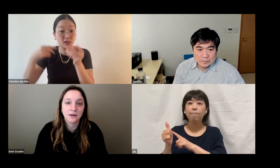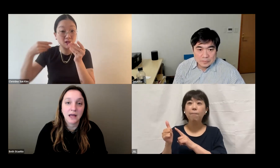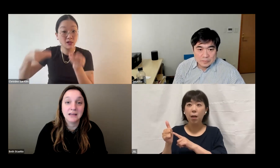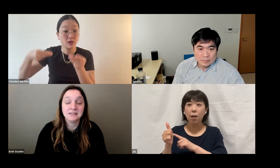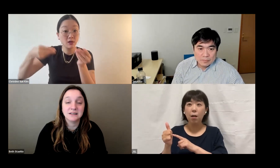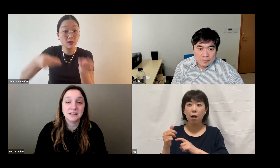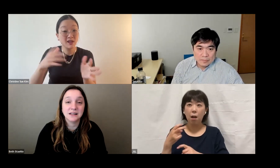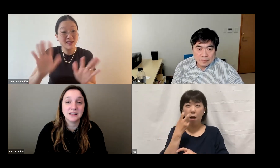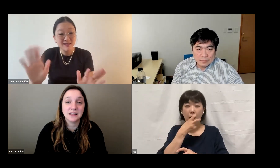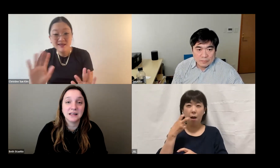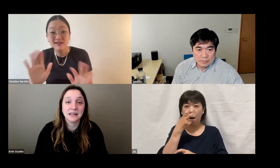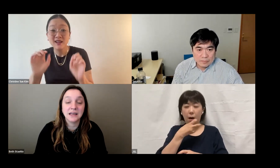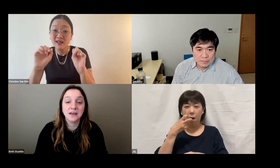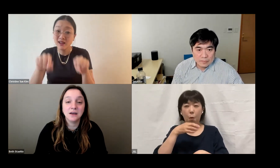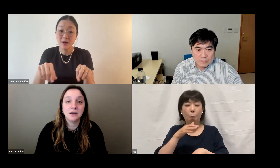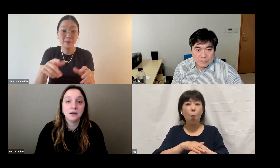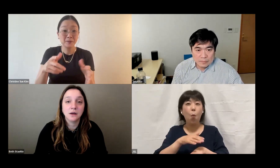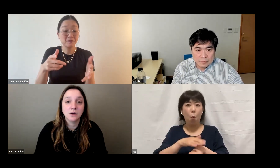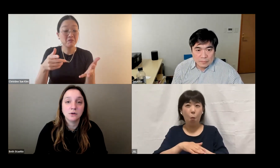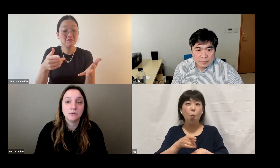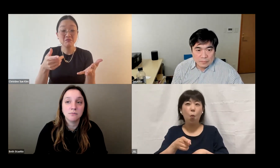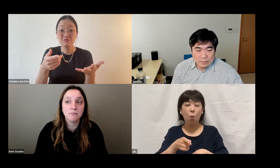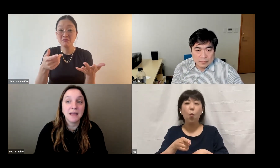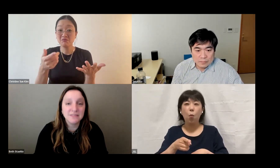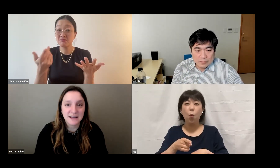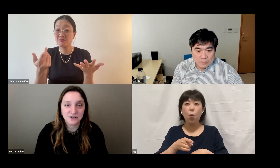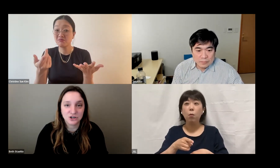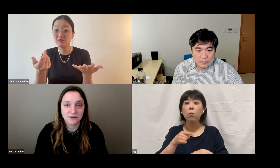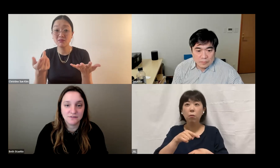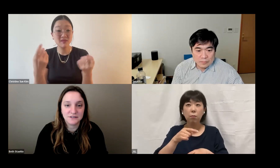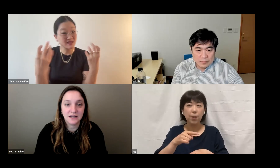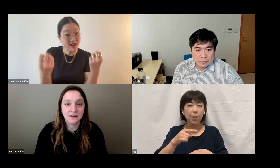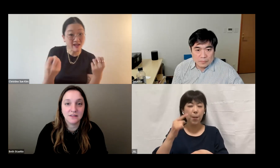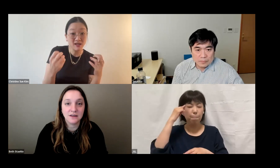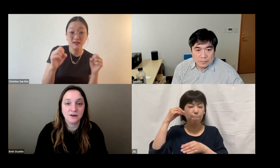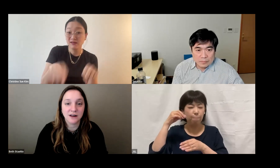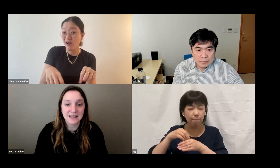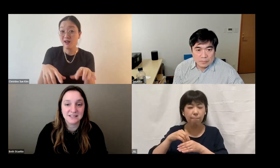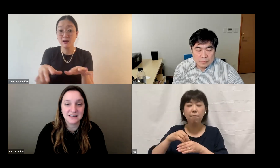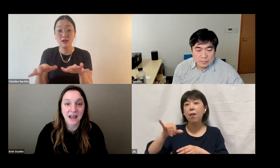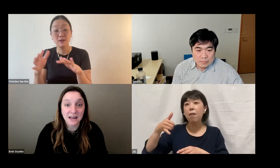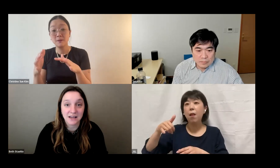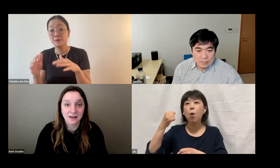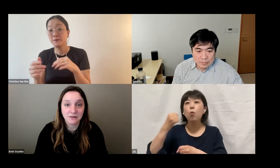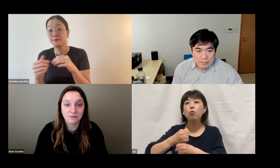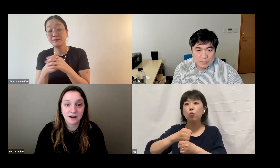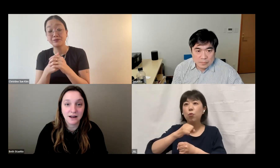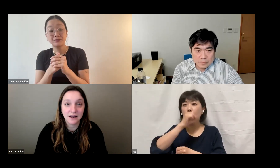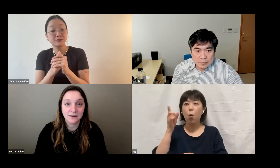and he made that shift in the year 1880. Right.